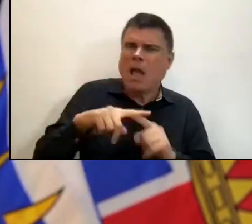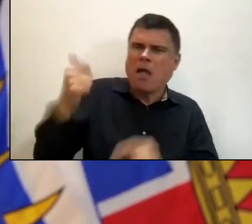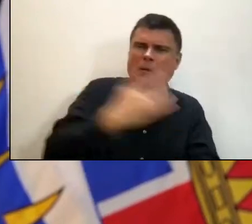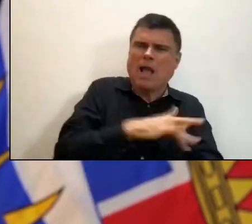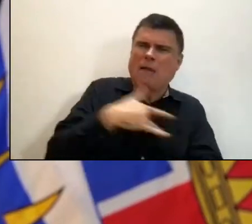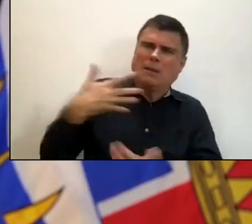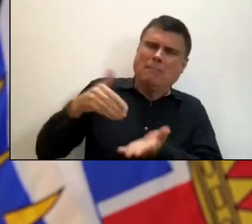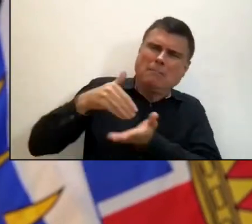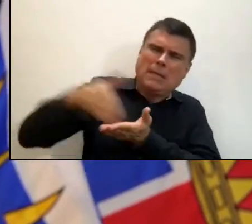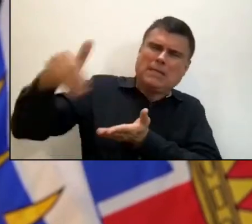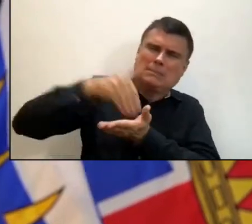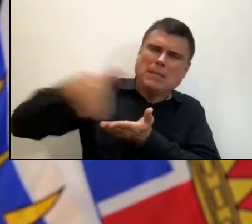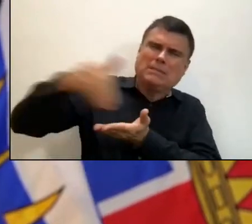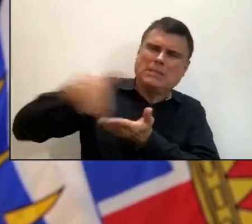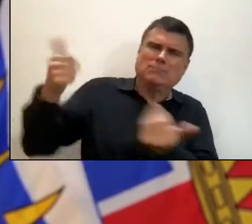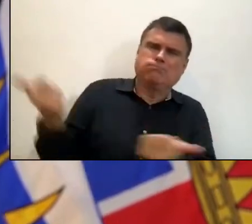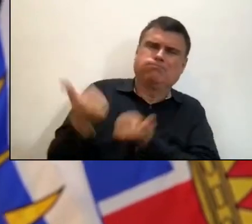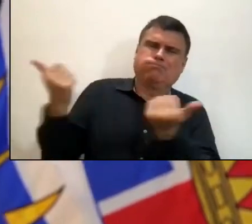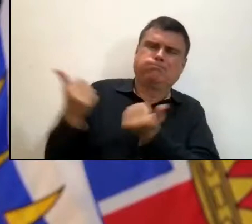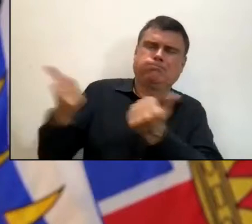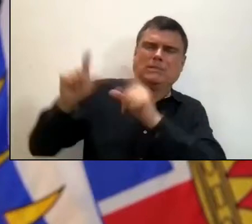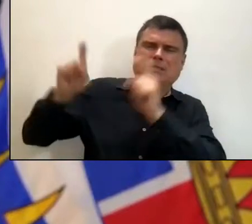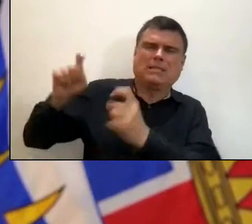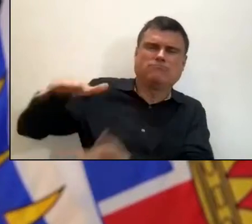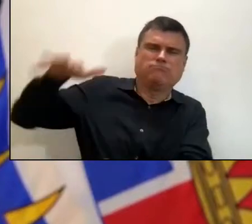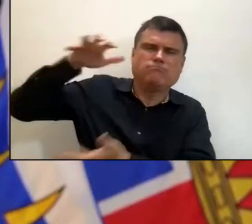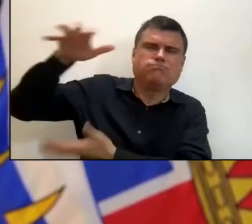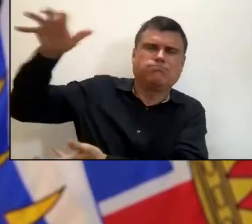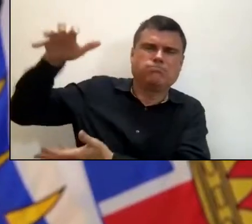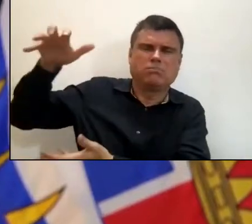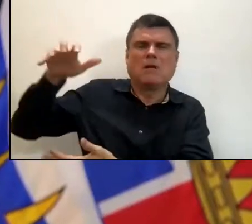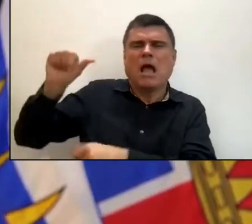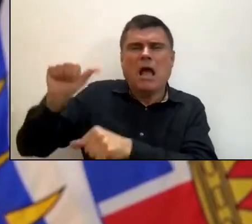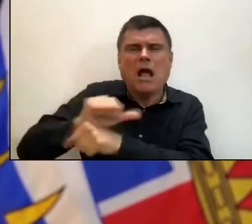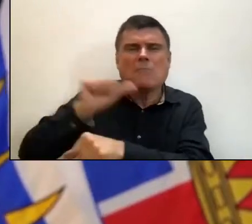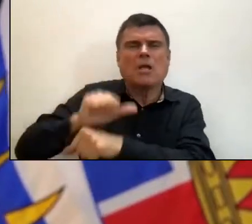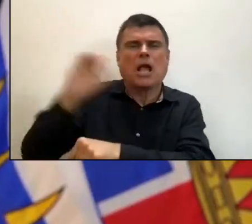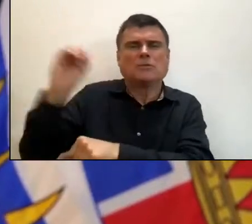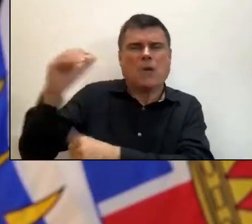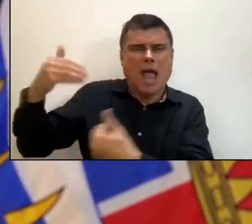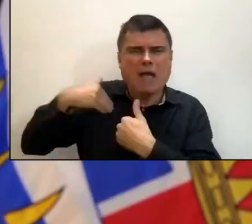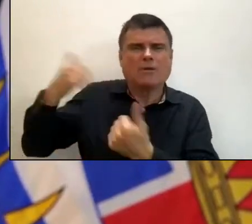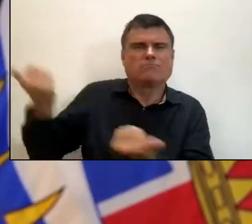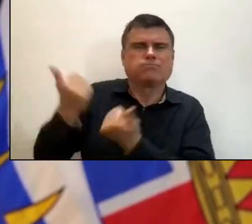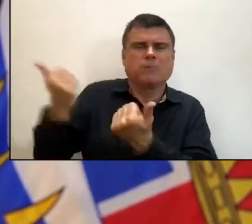Alberta and Ontario did. Did B.C. fail to order them or